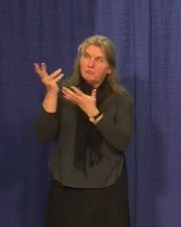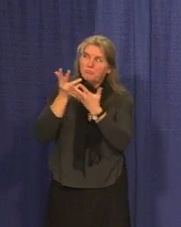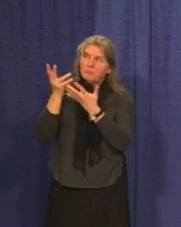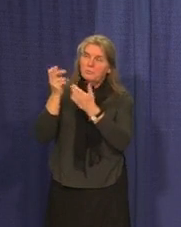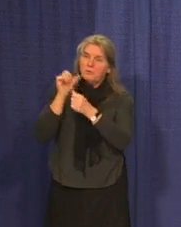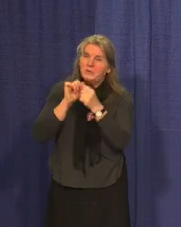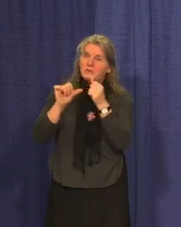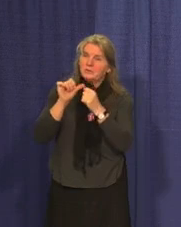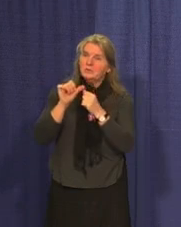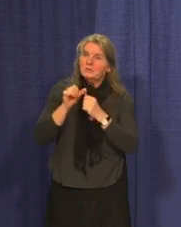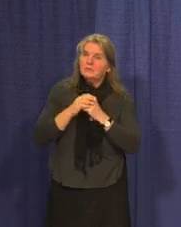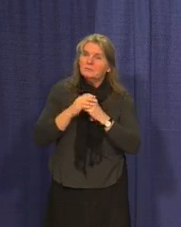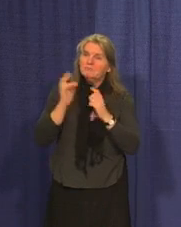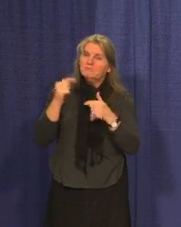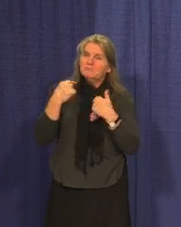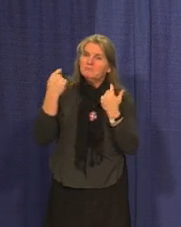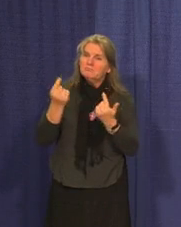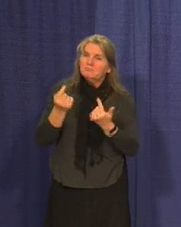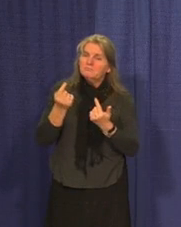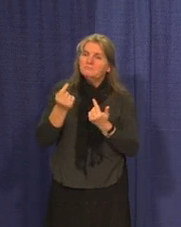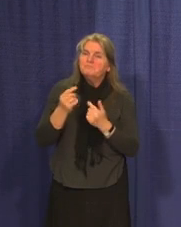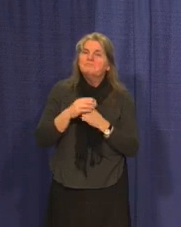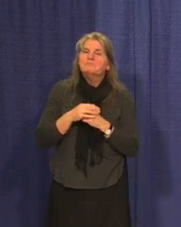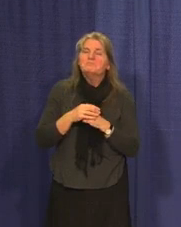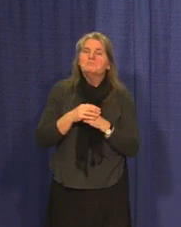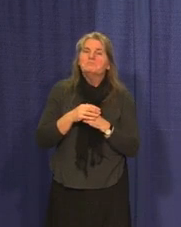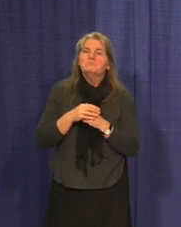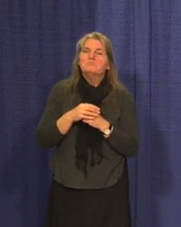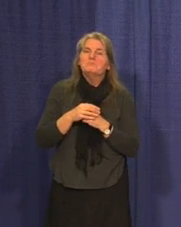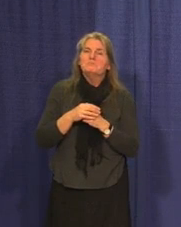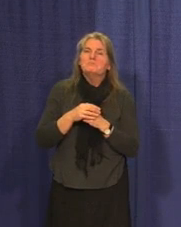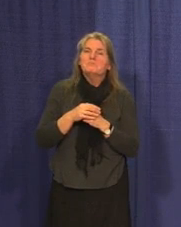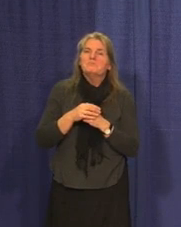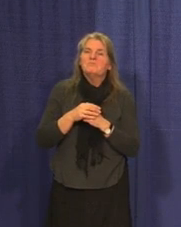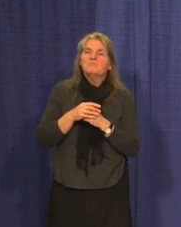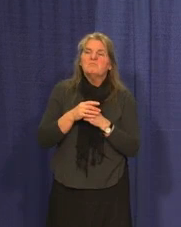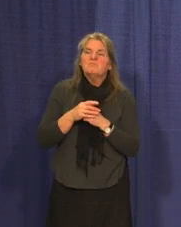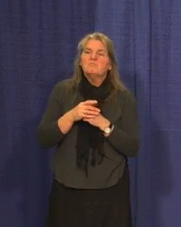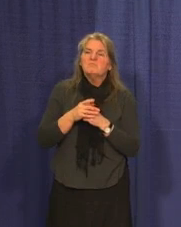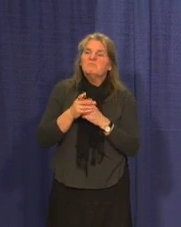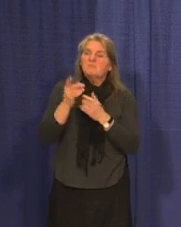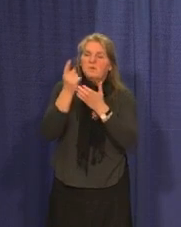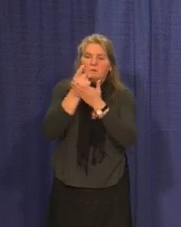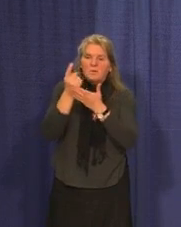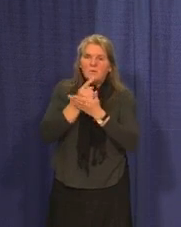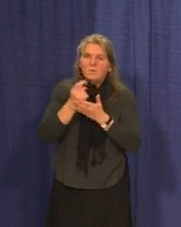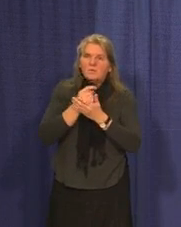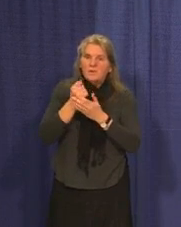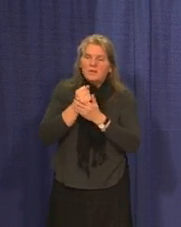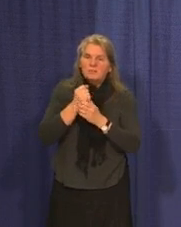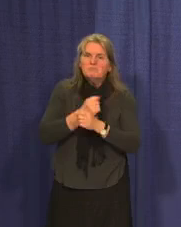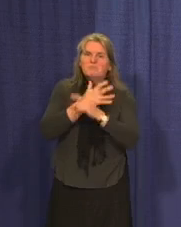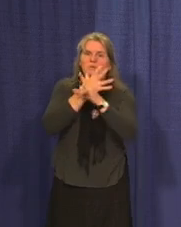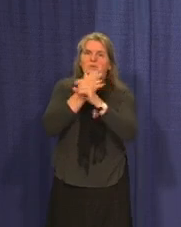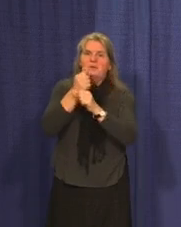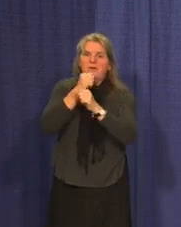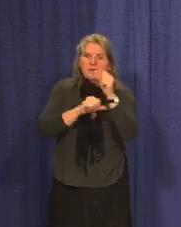To some lesser extent. We remain in close contact and collaboration, including weekly